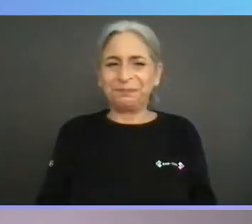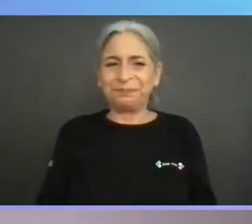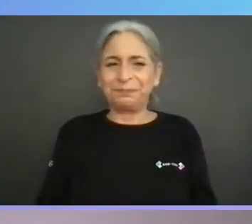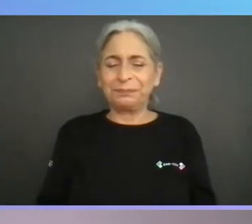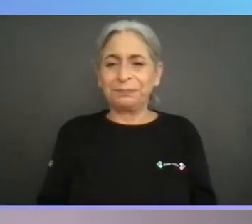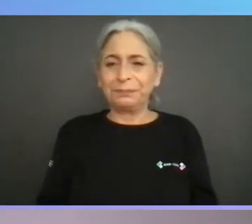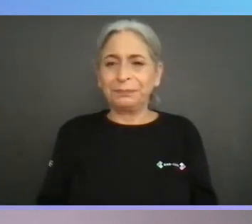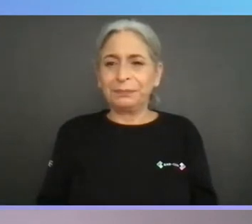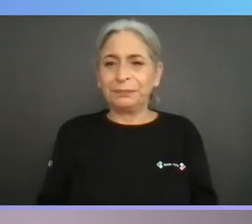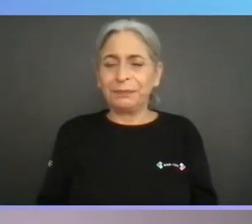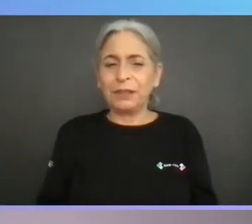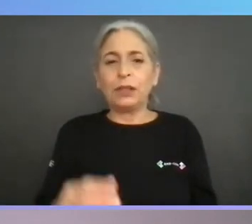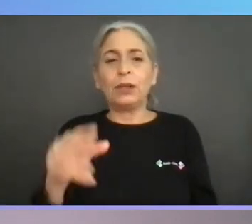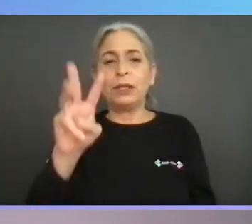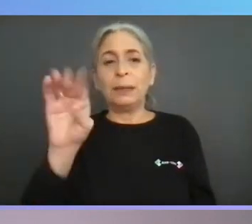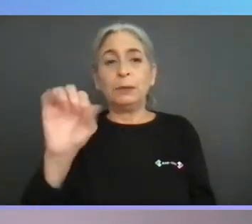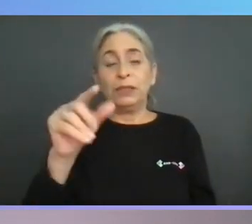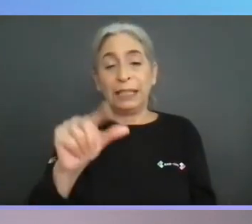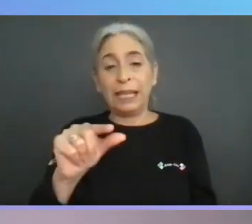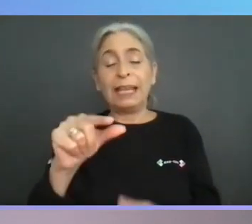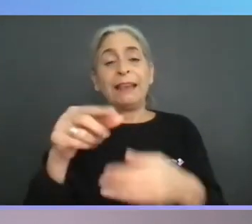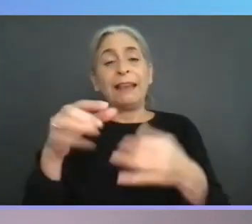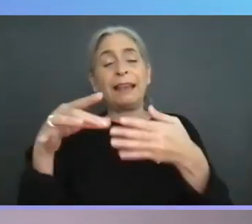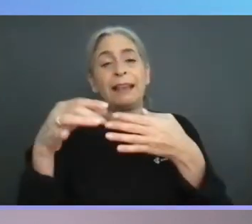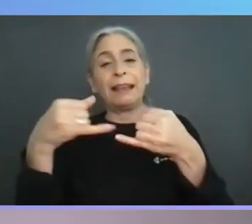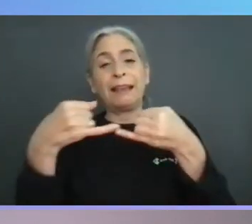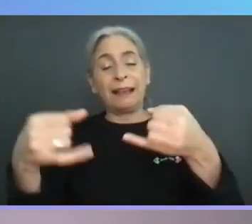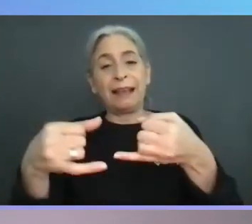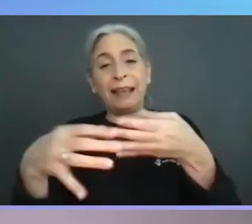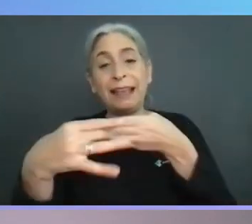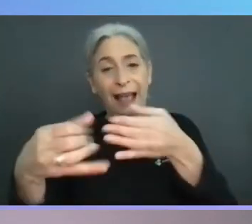require visual content to have text alternatives that serve the